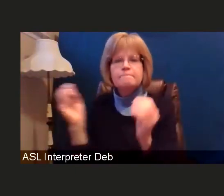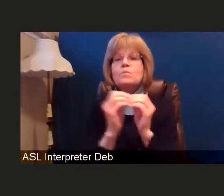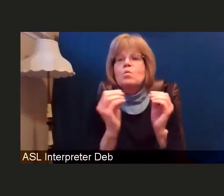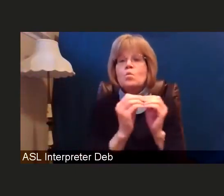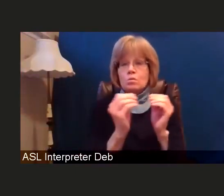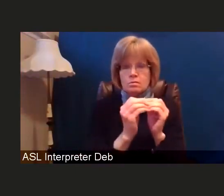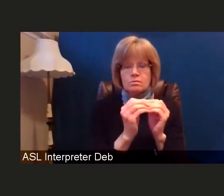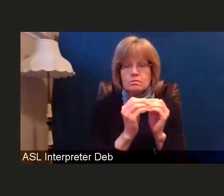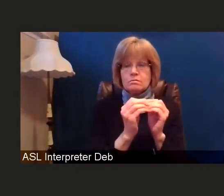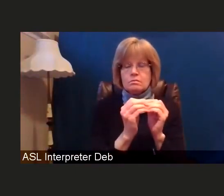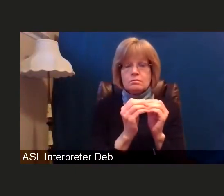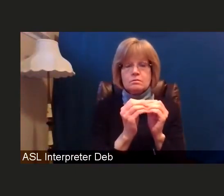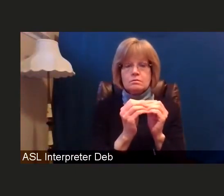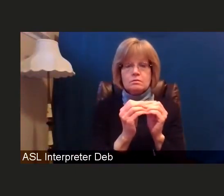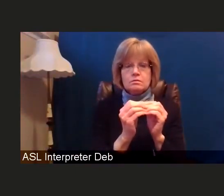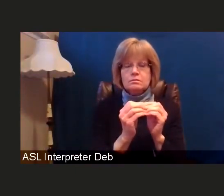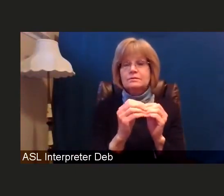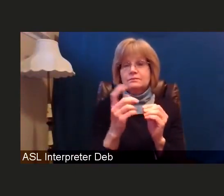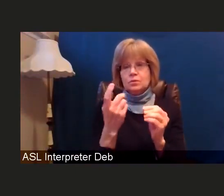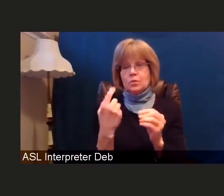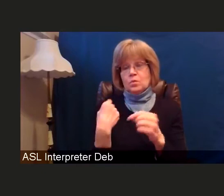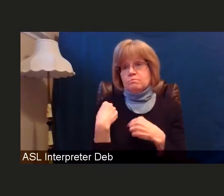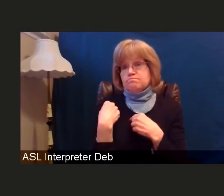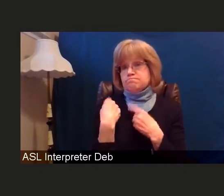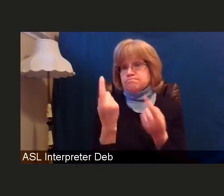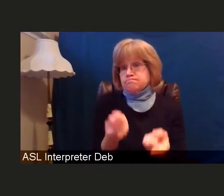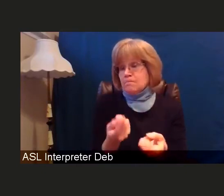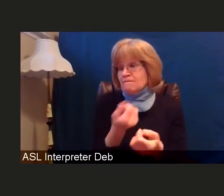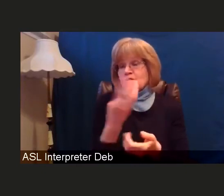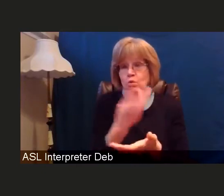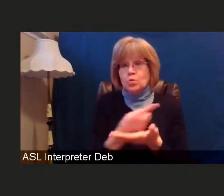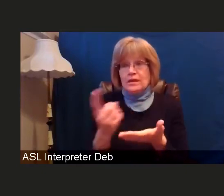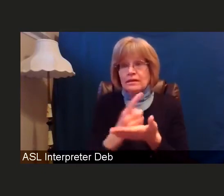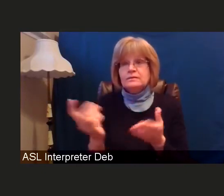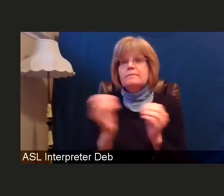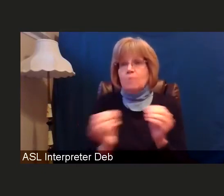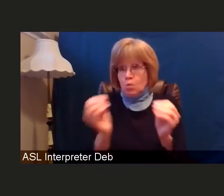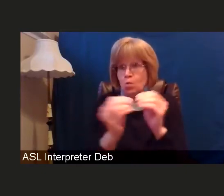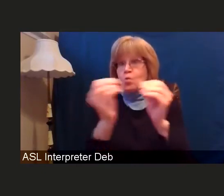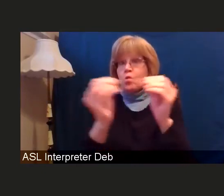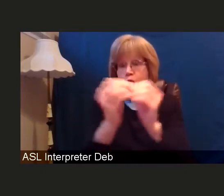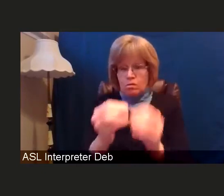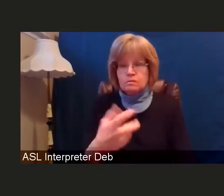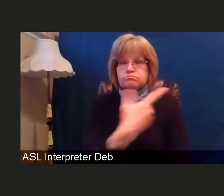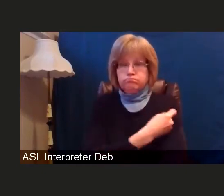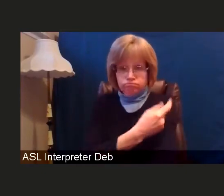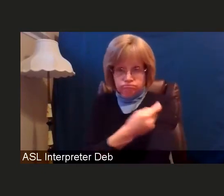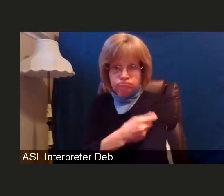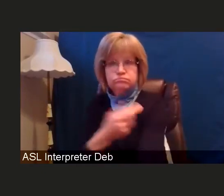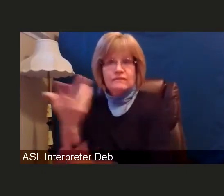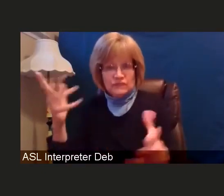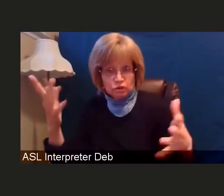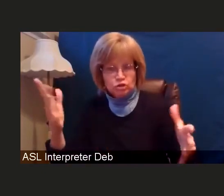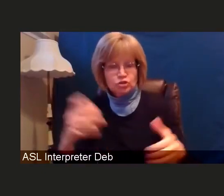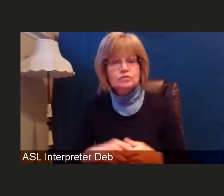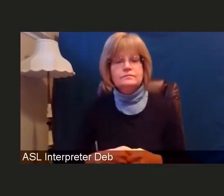especially in the last several weeks or several months. we continue to operate the Beebe COVID line